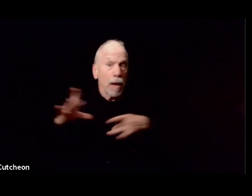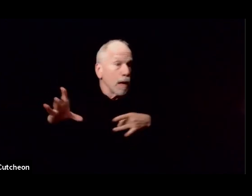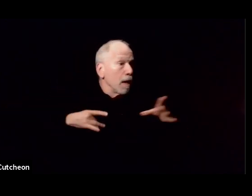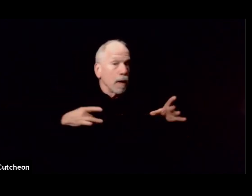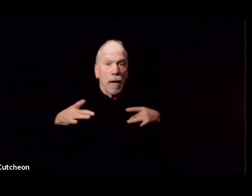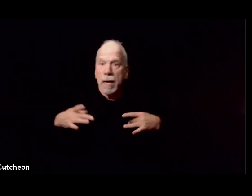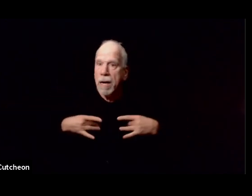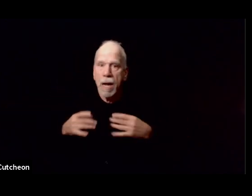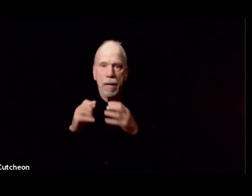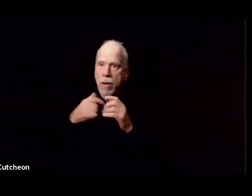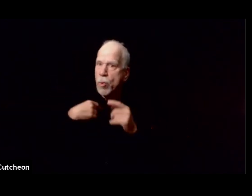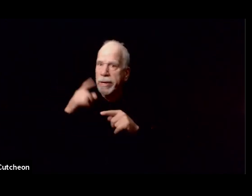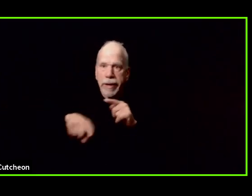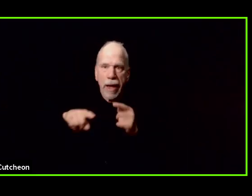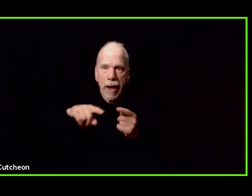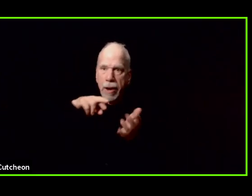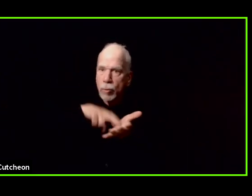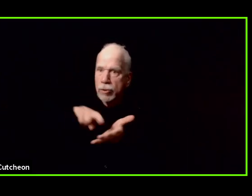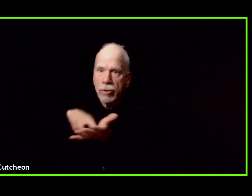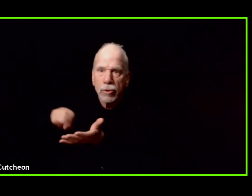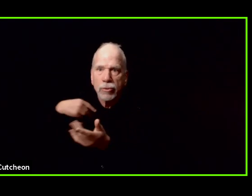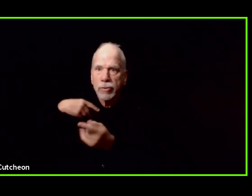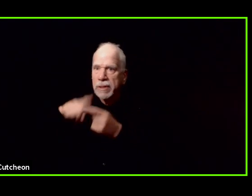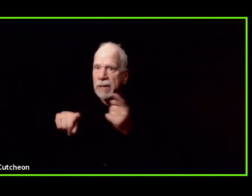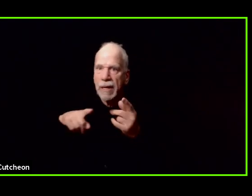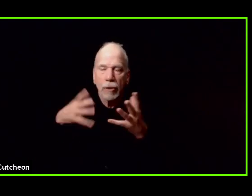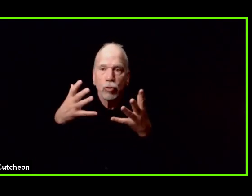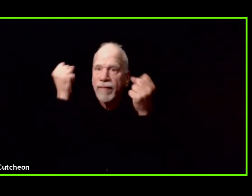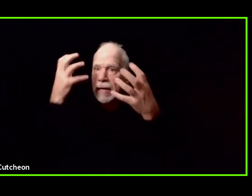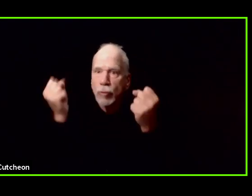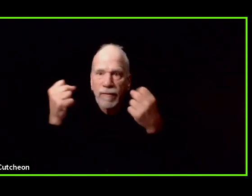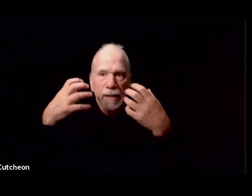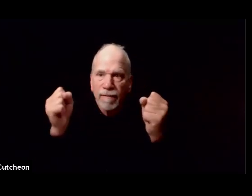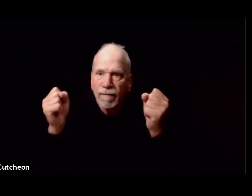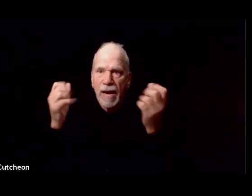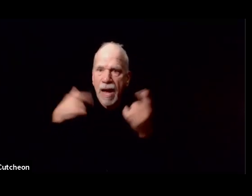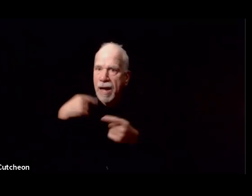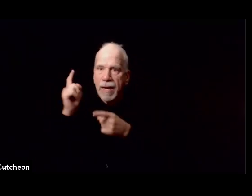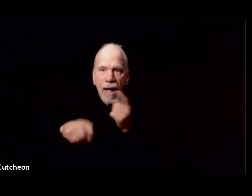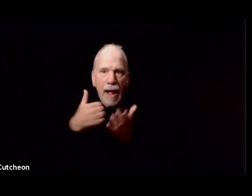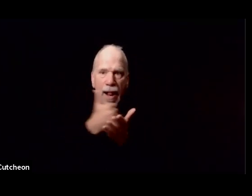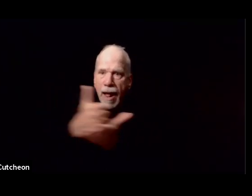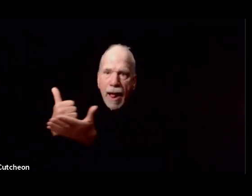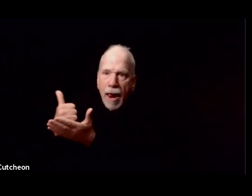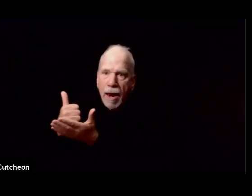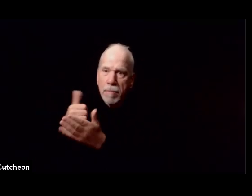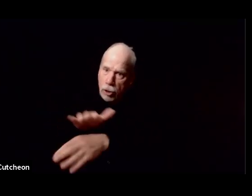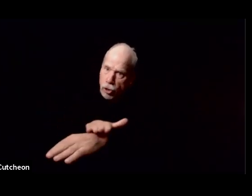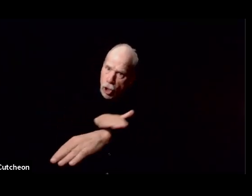Kate: Thank you Dr. Hick. As we open it up for questions, we ask that reporters limit